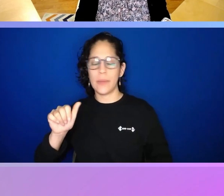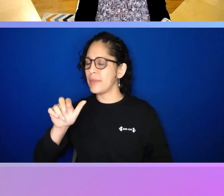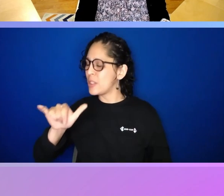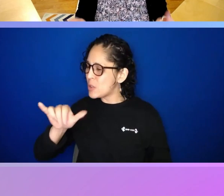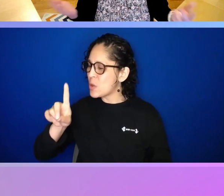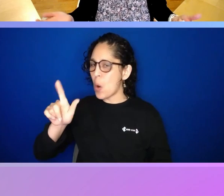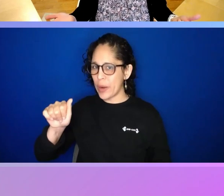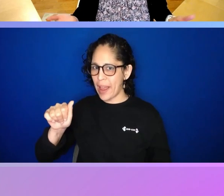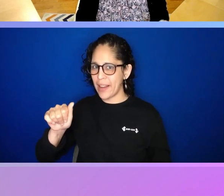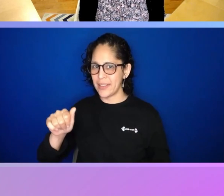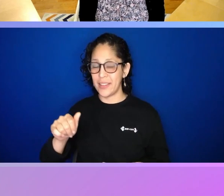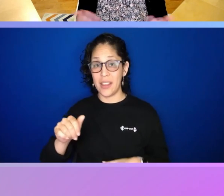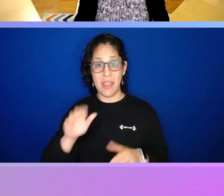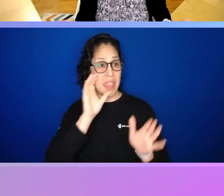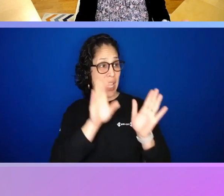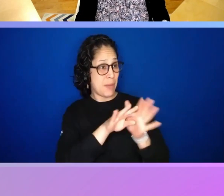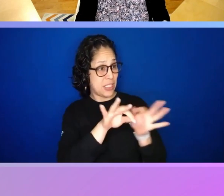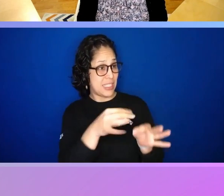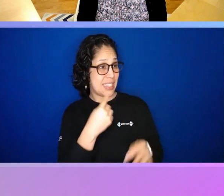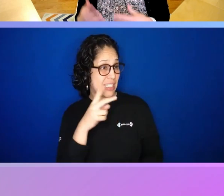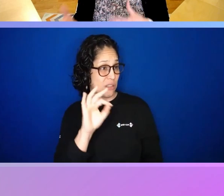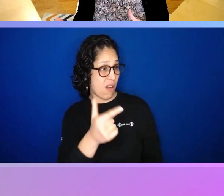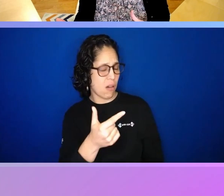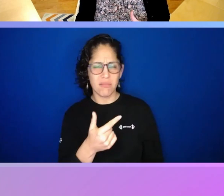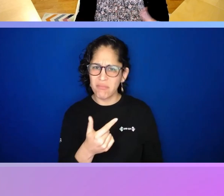alternative text, so that's encouraging news. That means